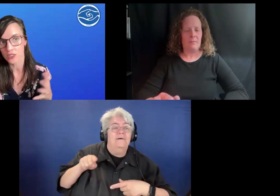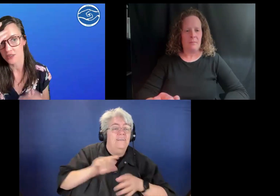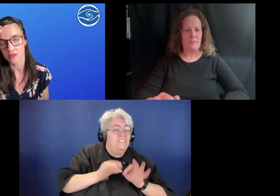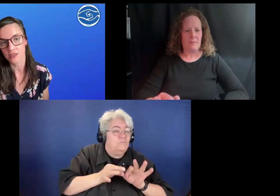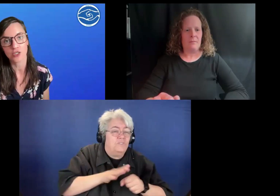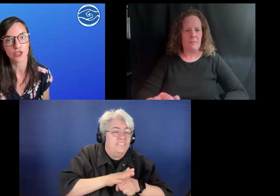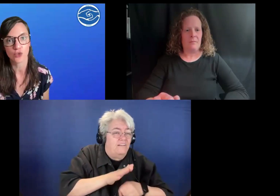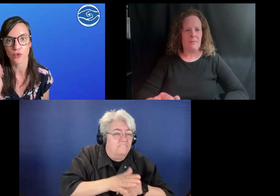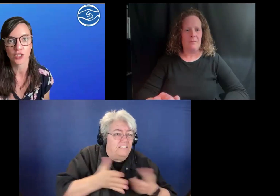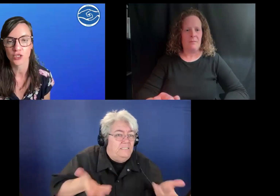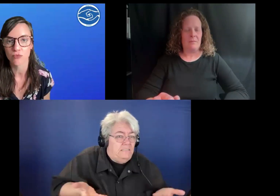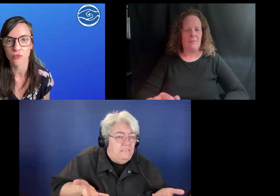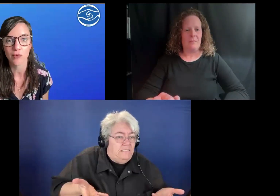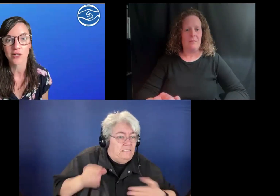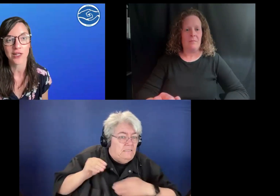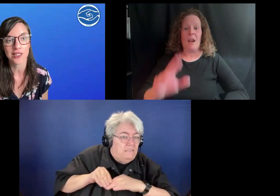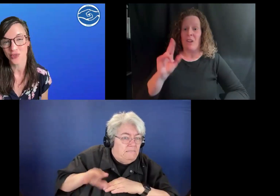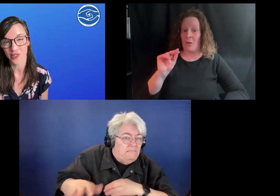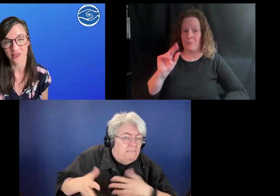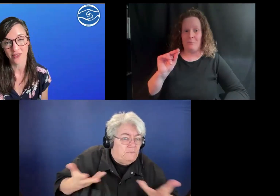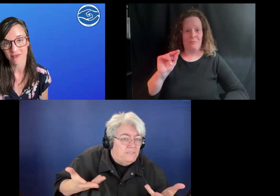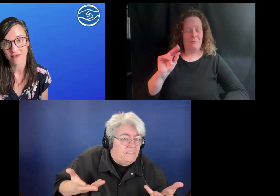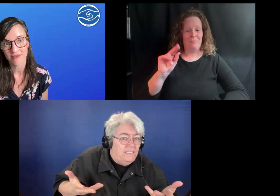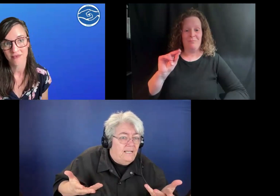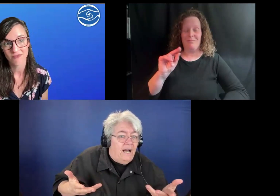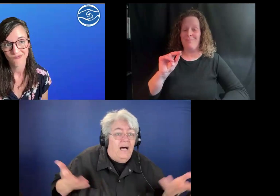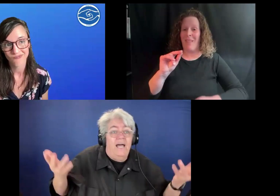know there's a shortage. What advice can you give?